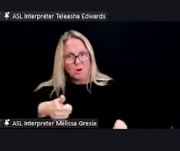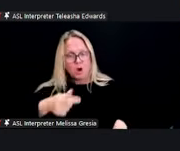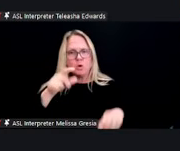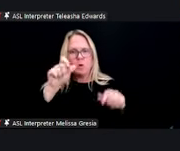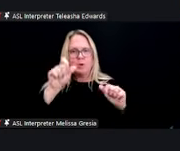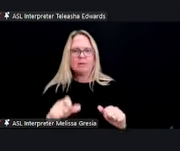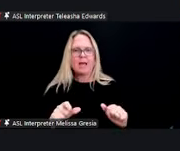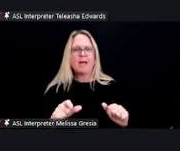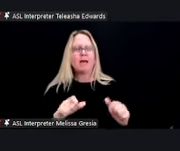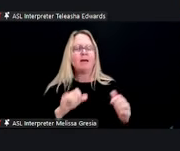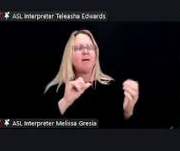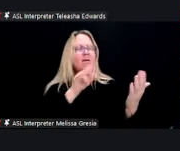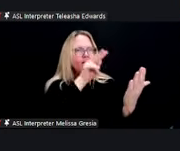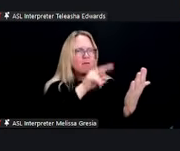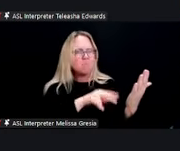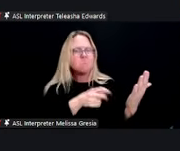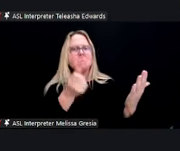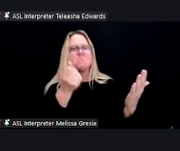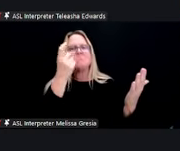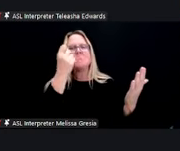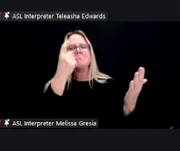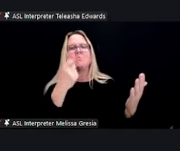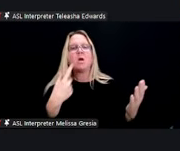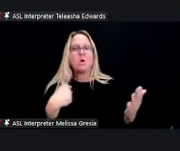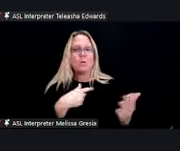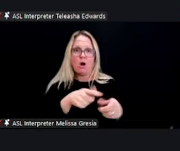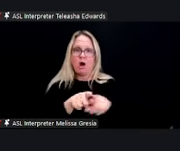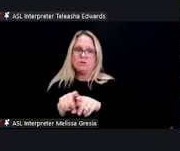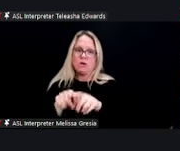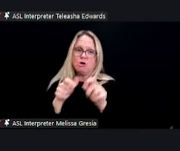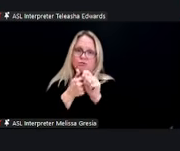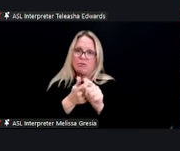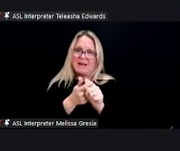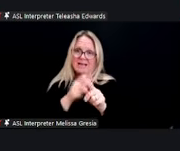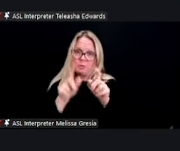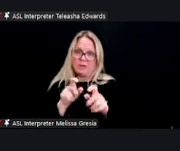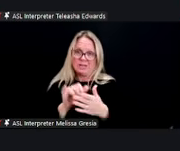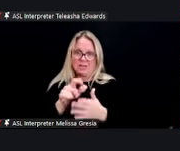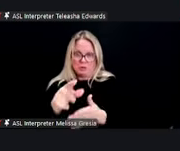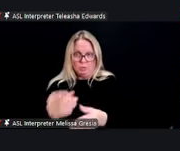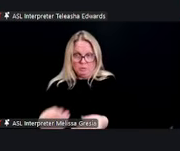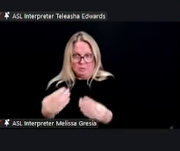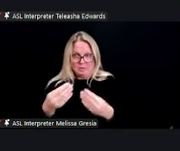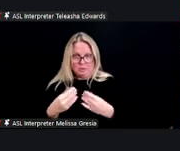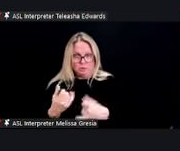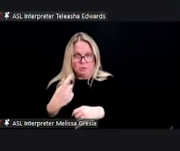some of the specifics and we are also tracking the questions that we're receiving today as a part of